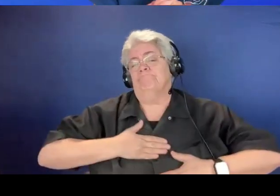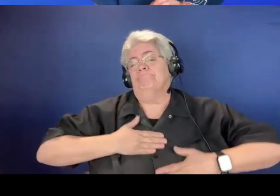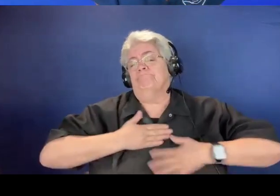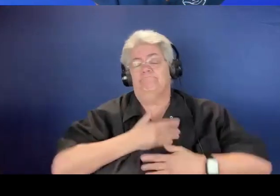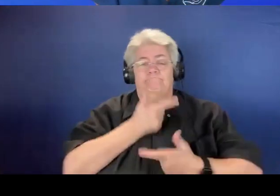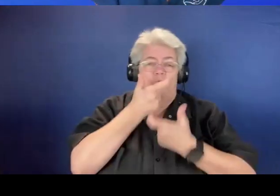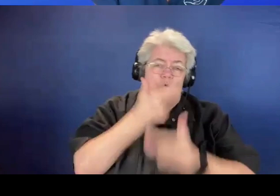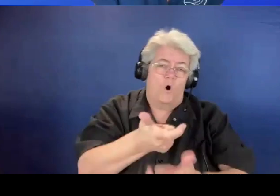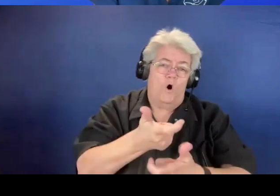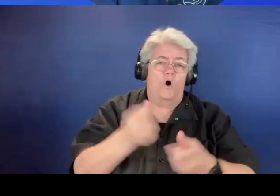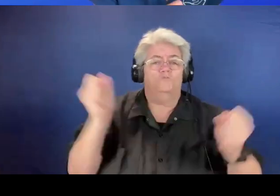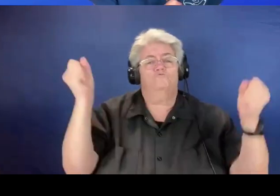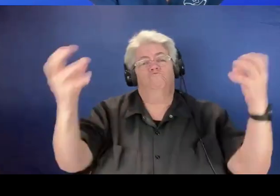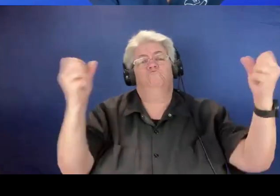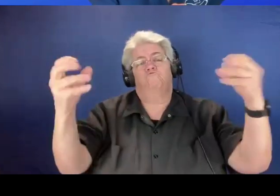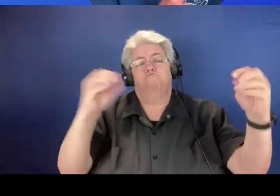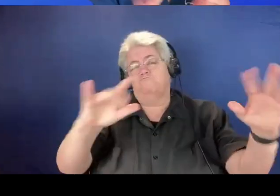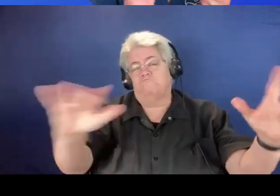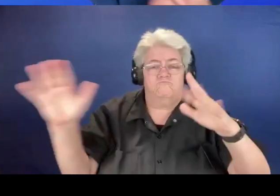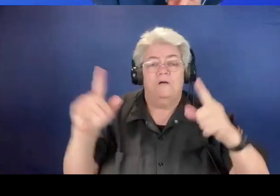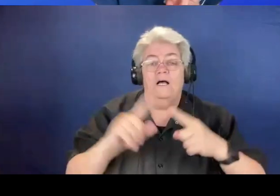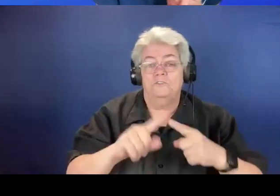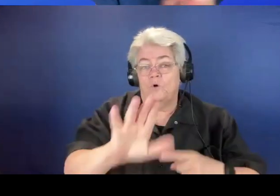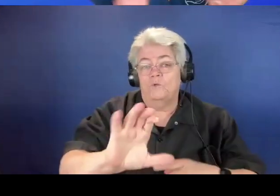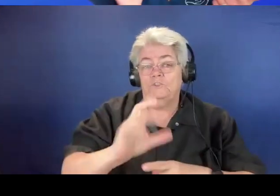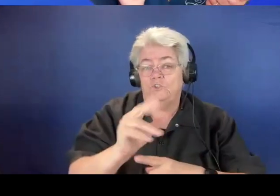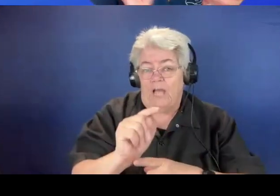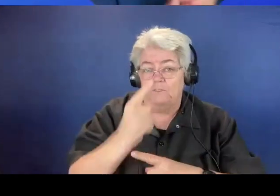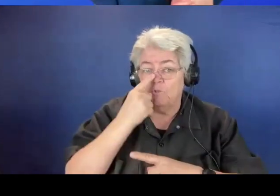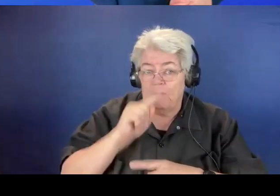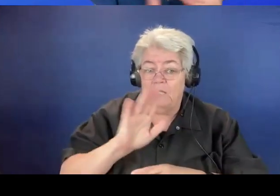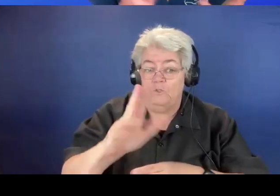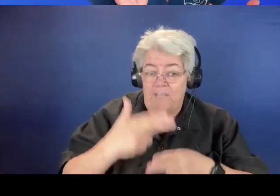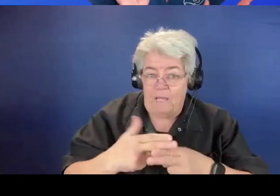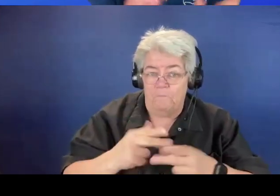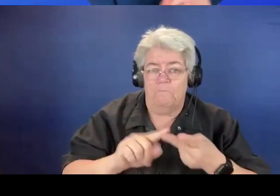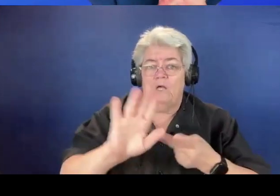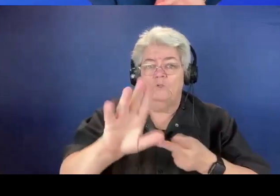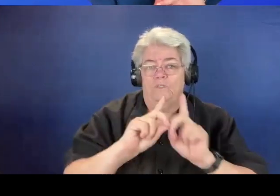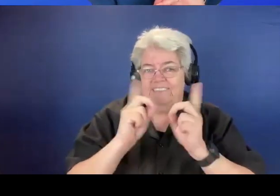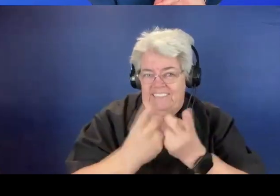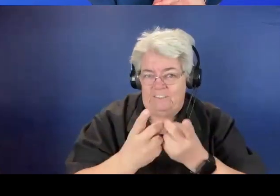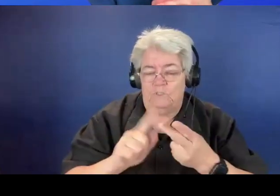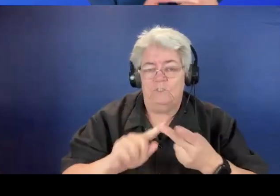In the chat for me, please put your name, your district, and your role, and